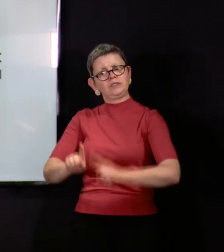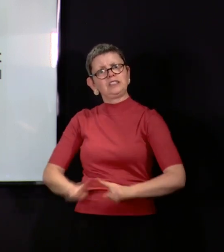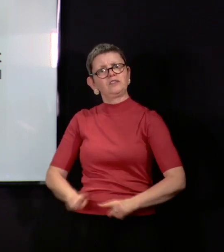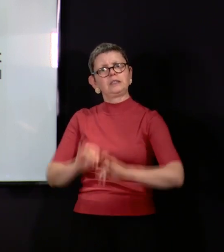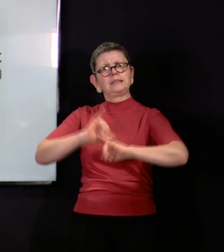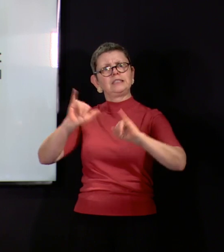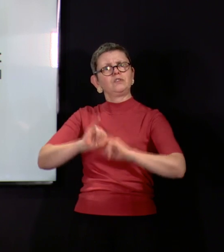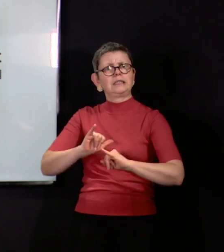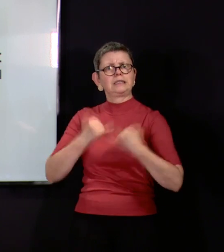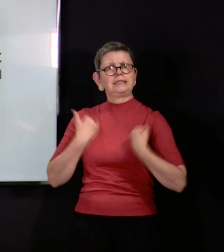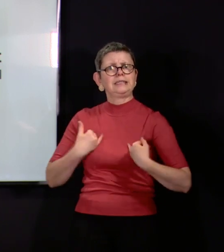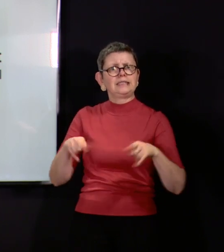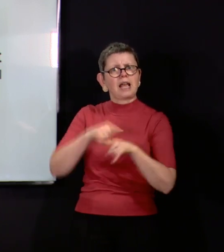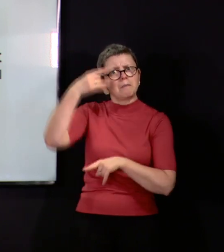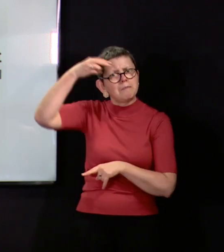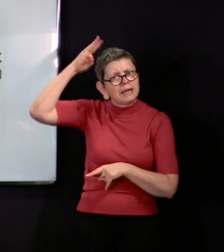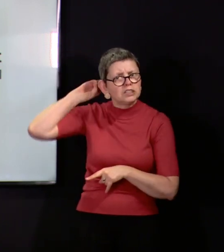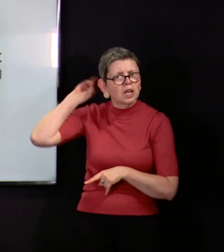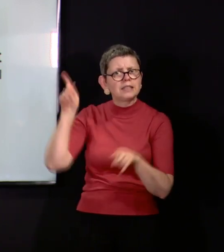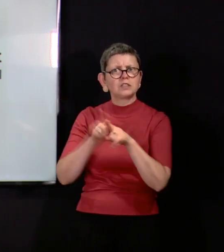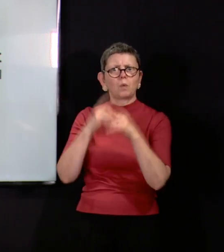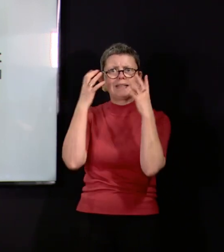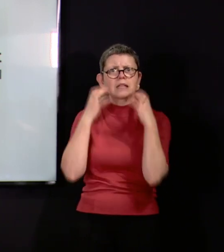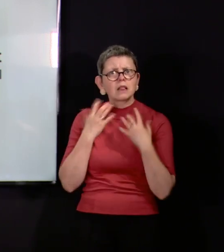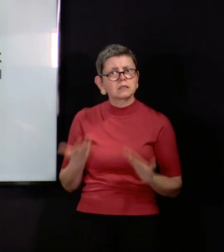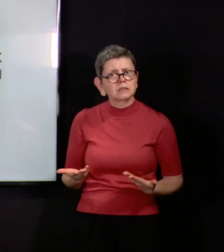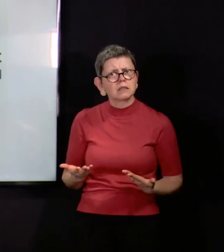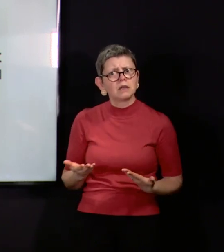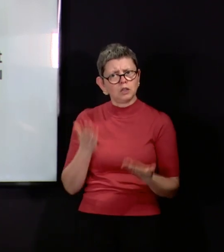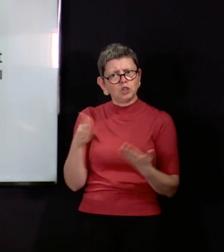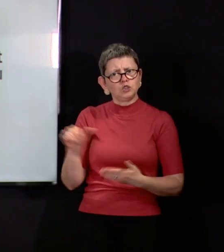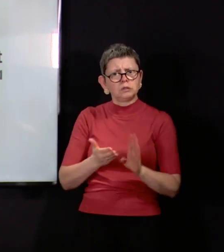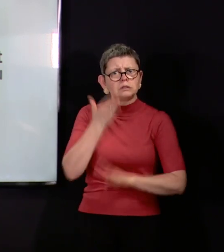meningitis and measles. Statistics tell us that there is more public confidence